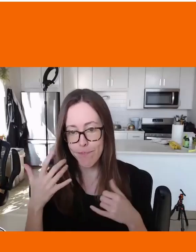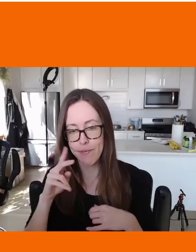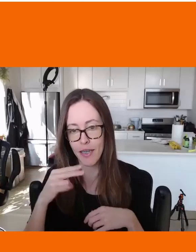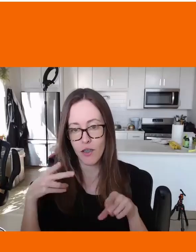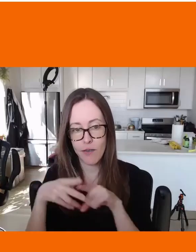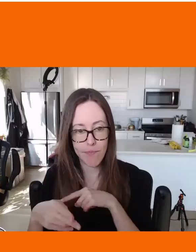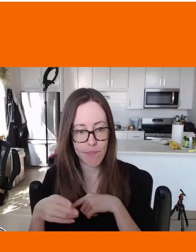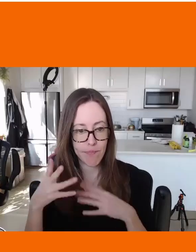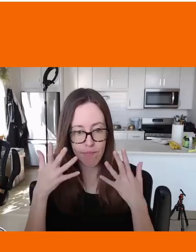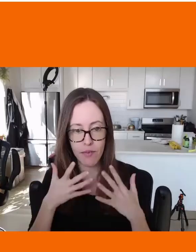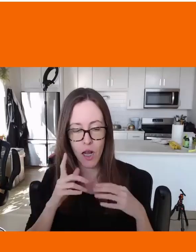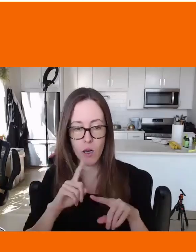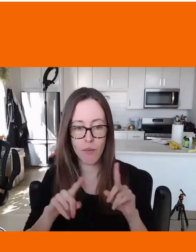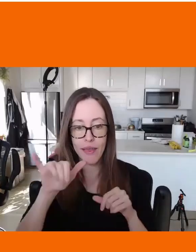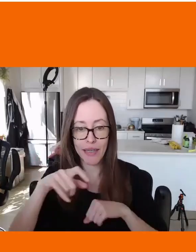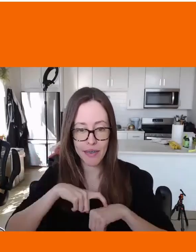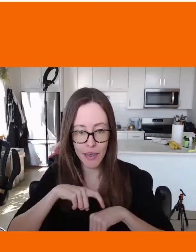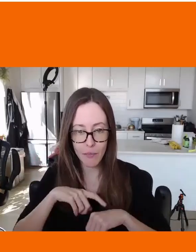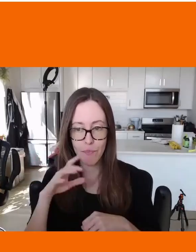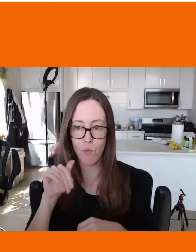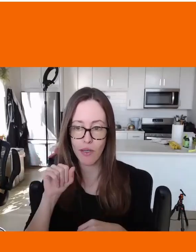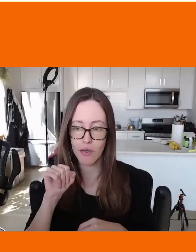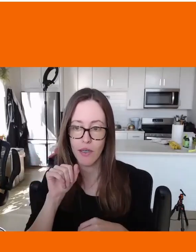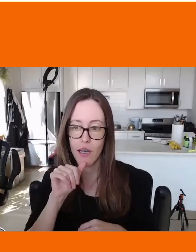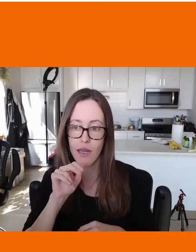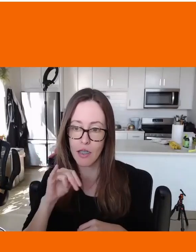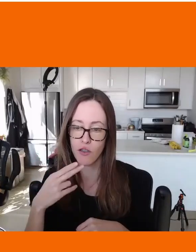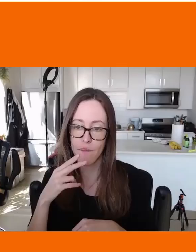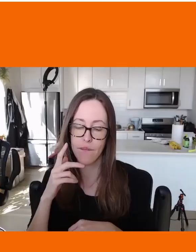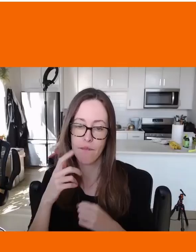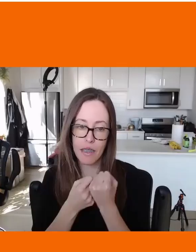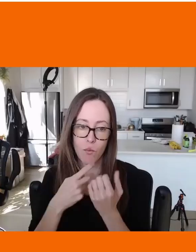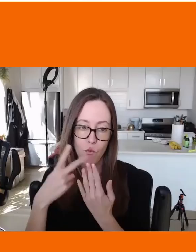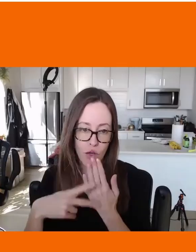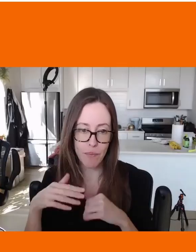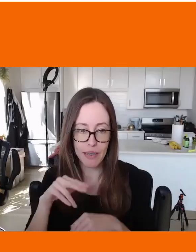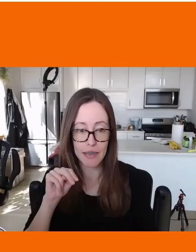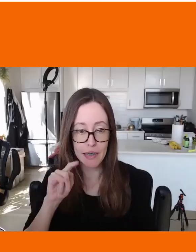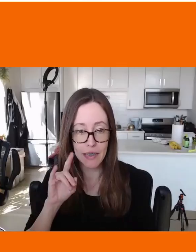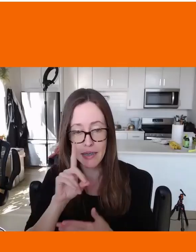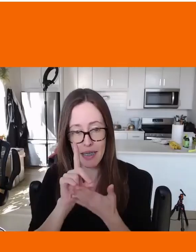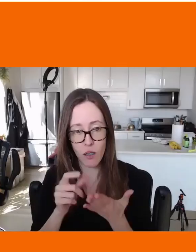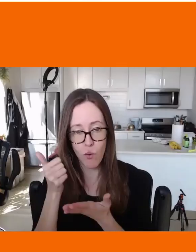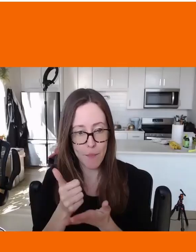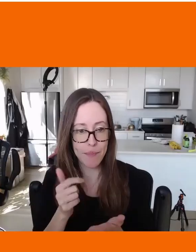degree in computer science. At the same time, I entered the Bridges to the Doctorate program It is an NIH-funded